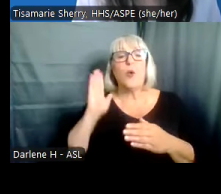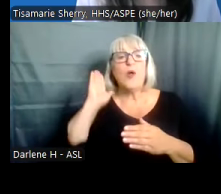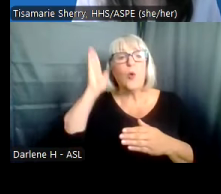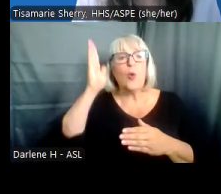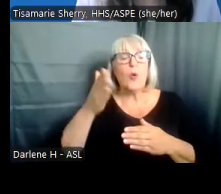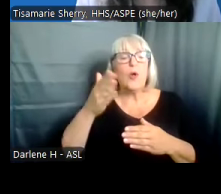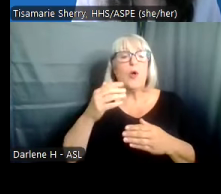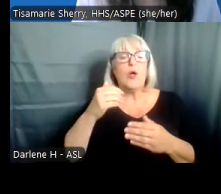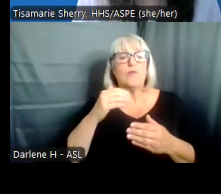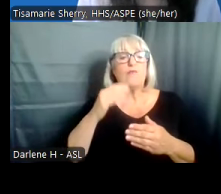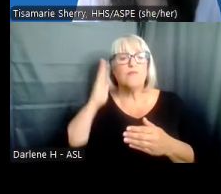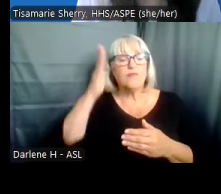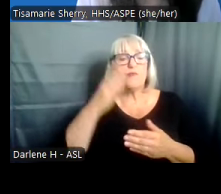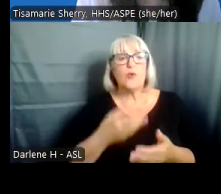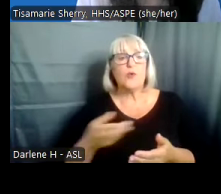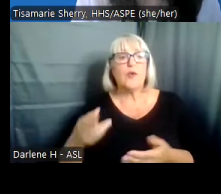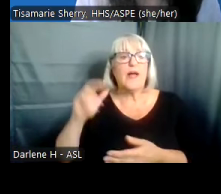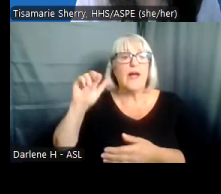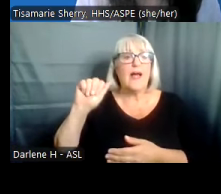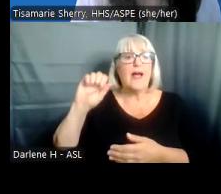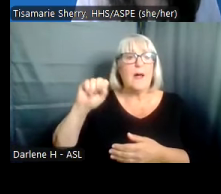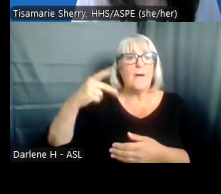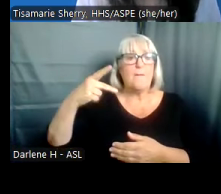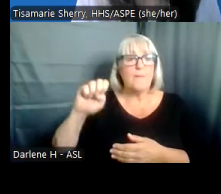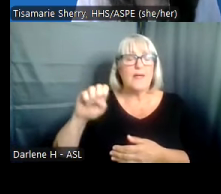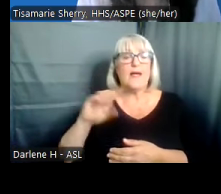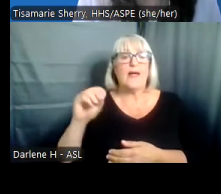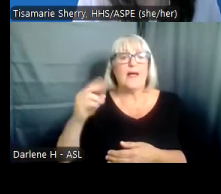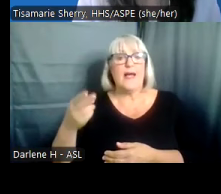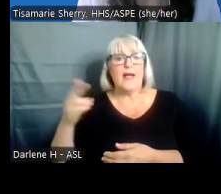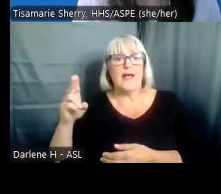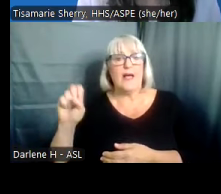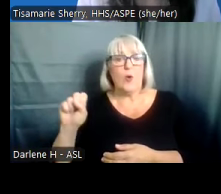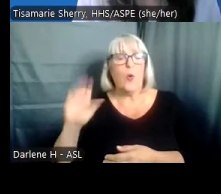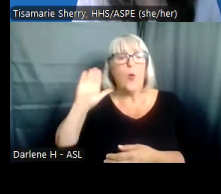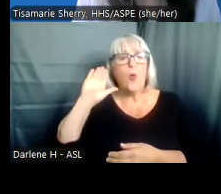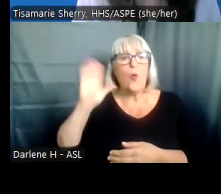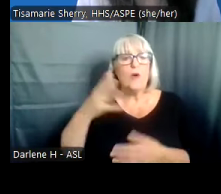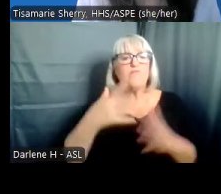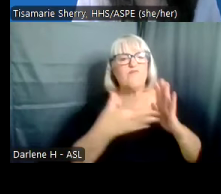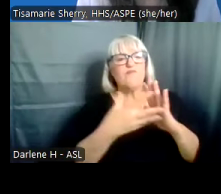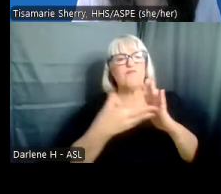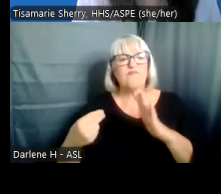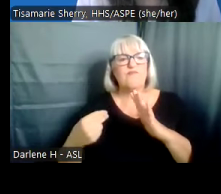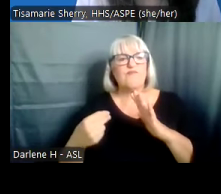ASPE and HHS will be replicating and updating a study that we published last year examining